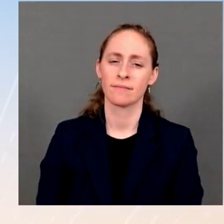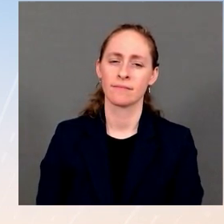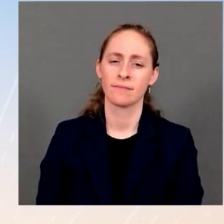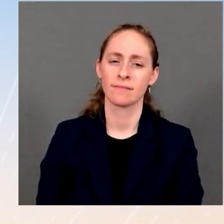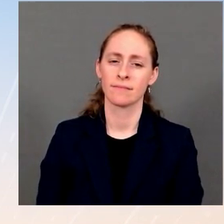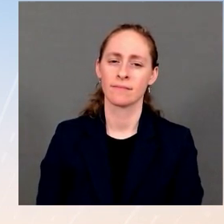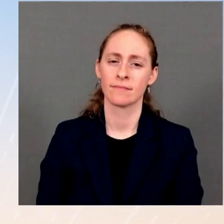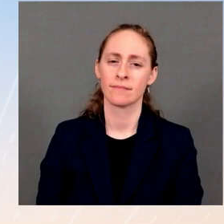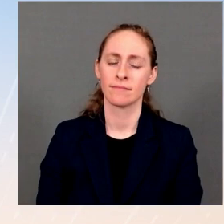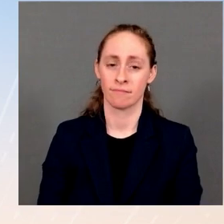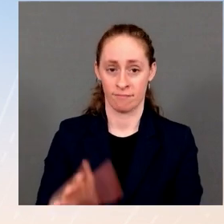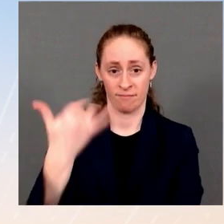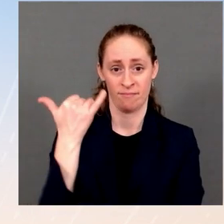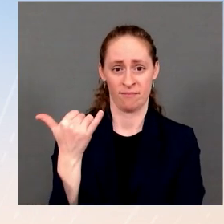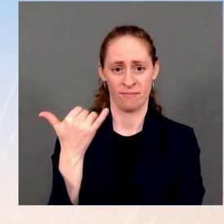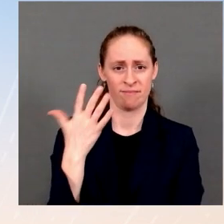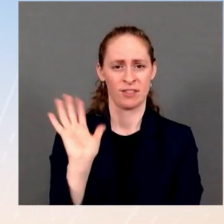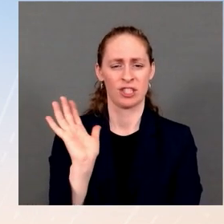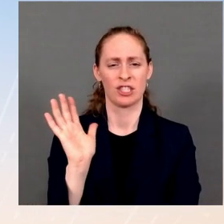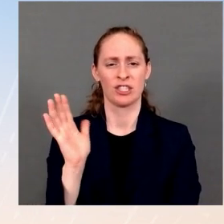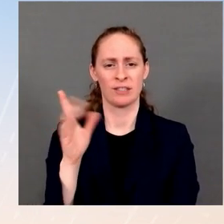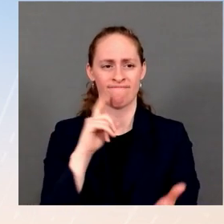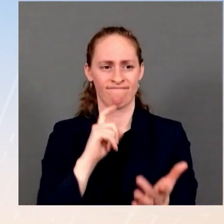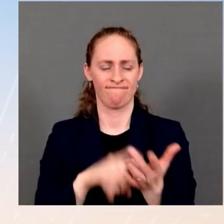The President unveiled his winter plan a few weeks ago.